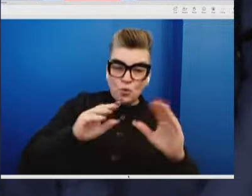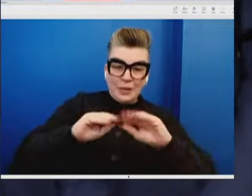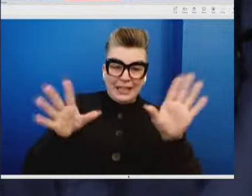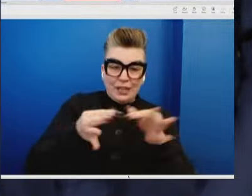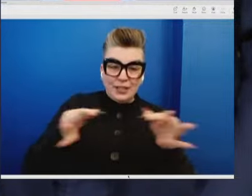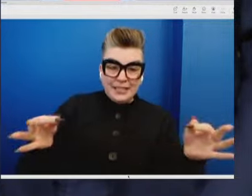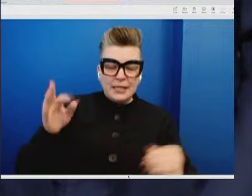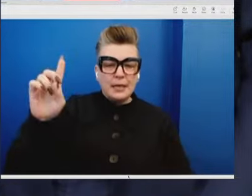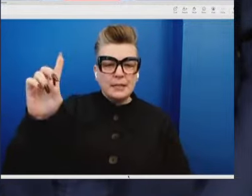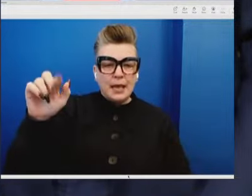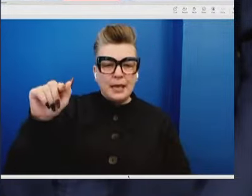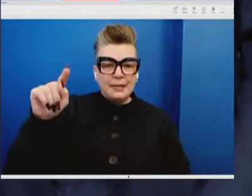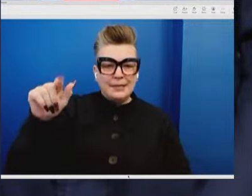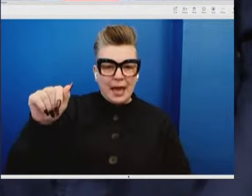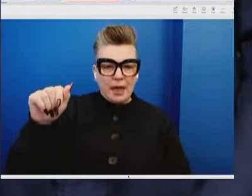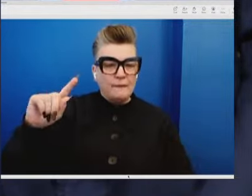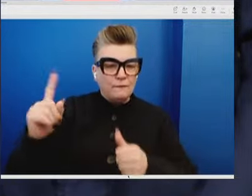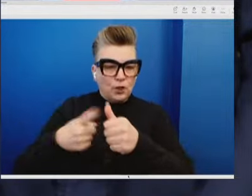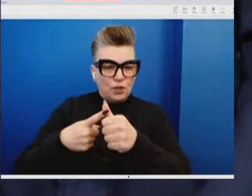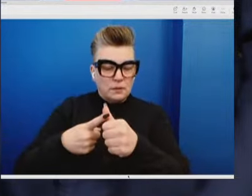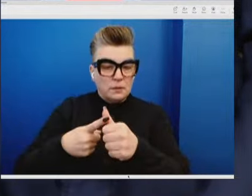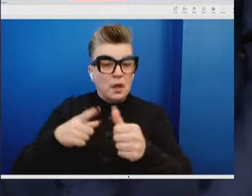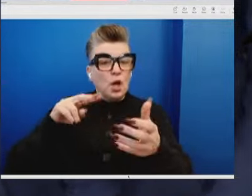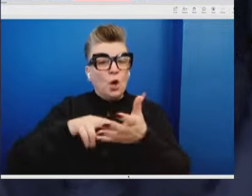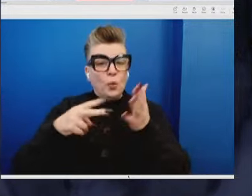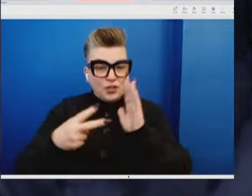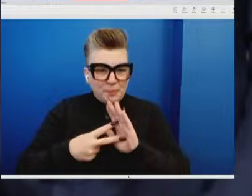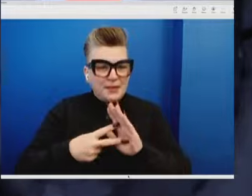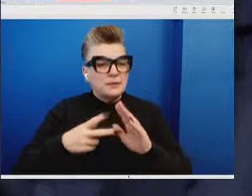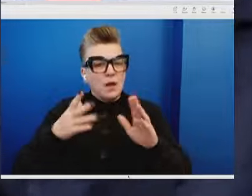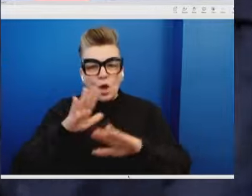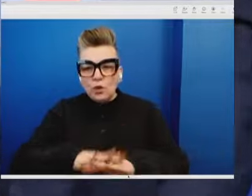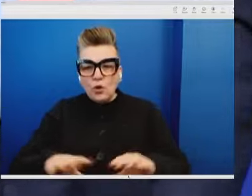means the opposite of that is shuffling a lot Oof papers around as a beneficiary trying to put that